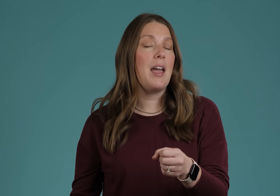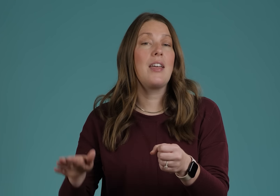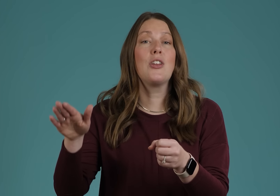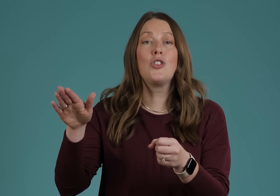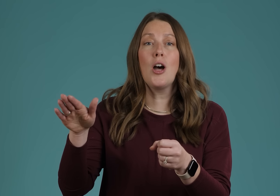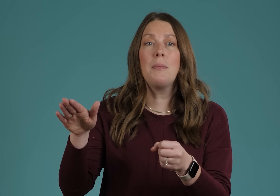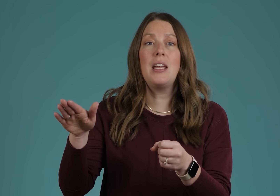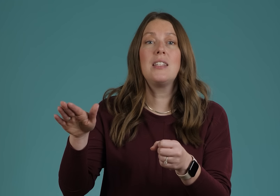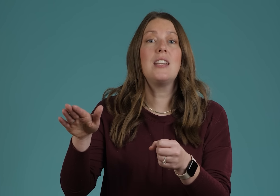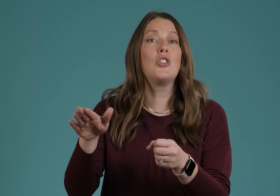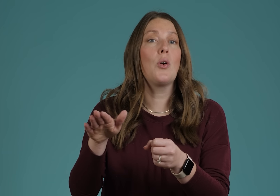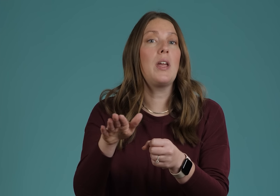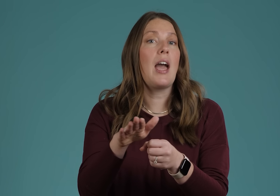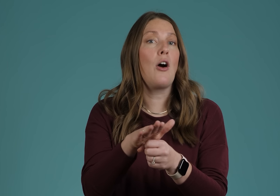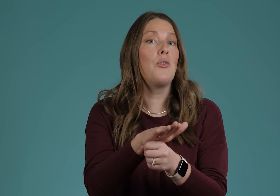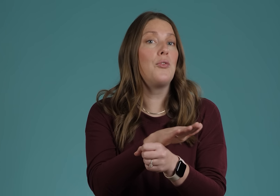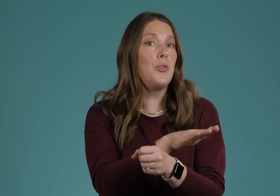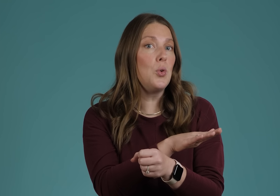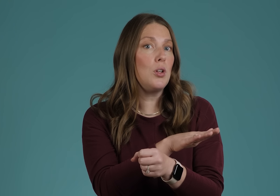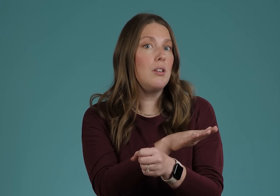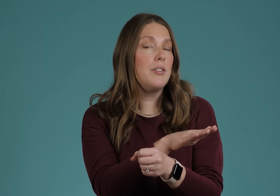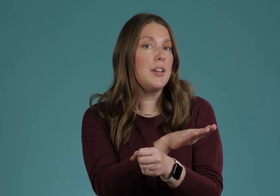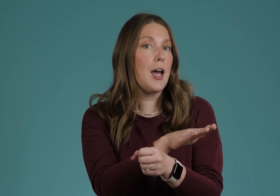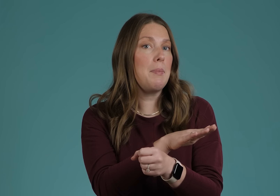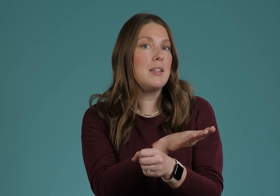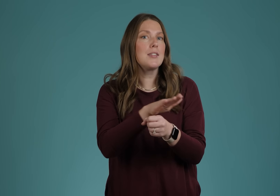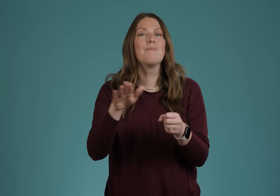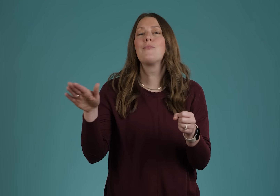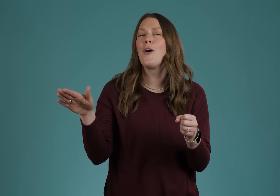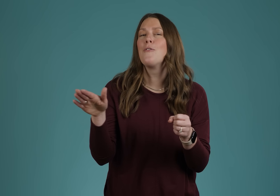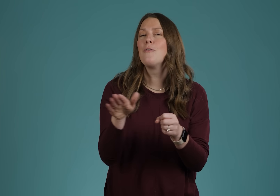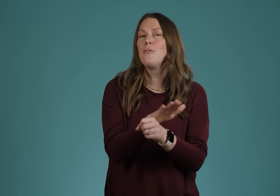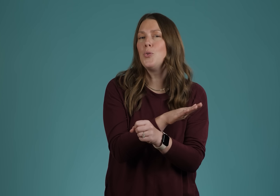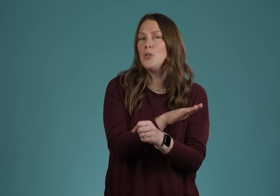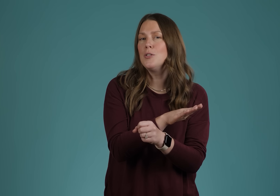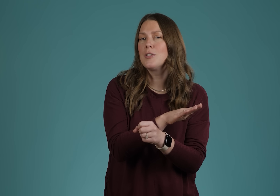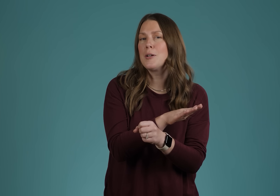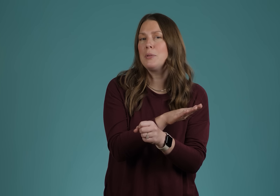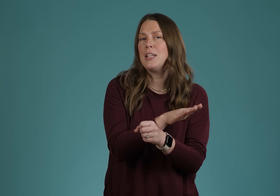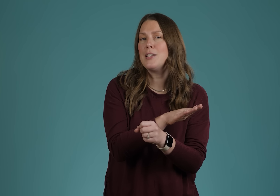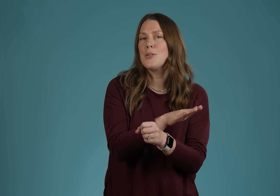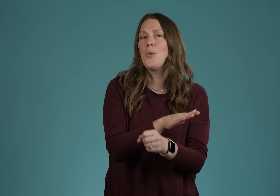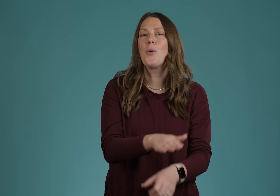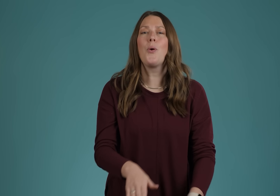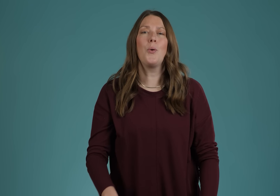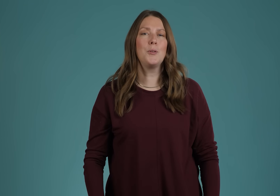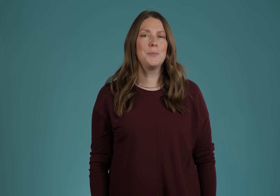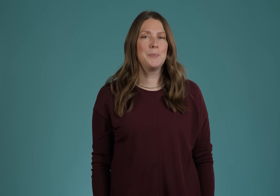and the dominant is showing how full the cup is Full complete or whole